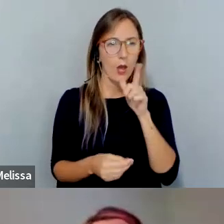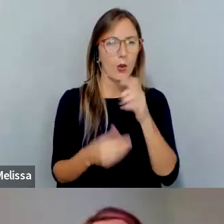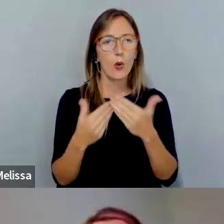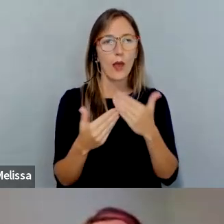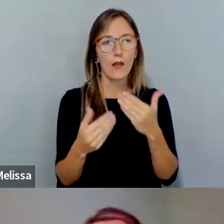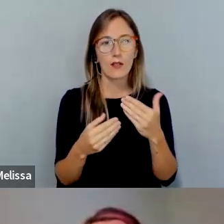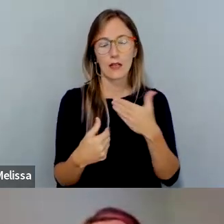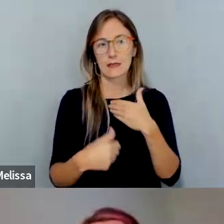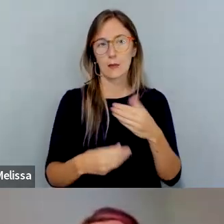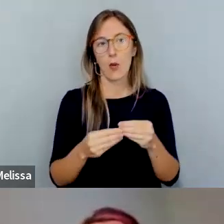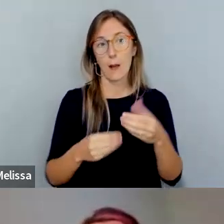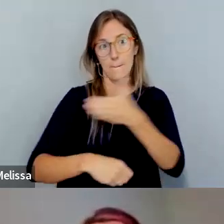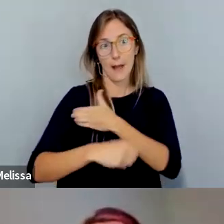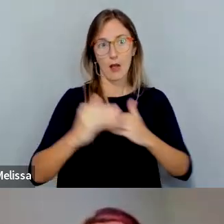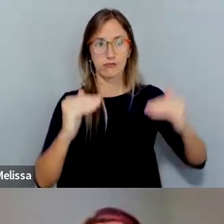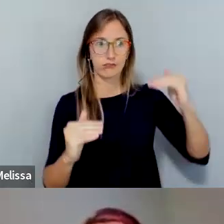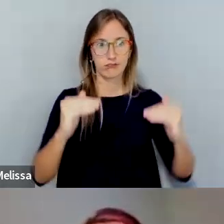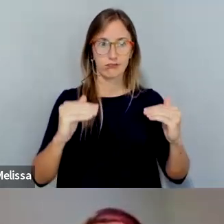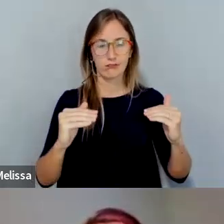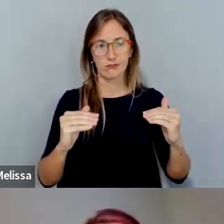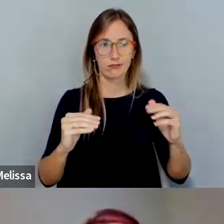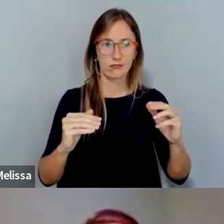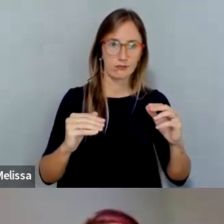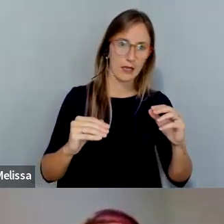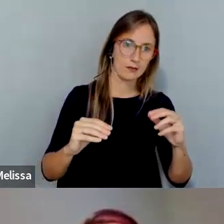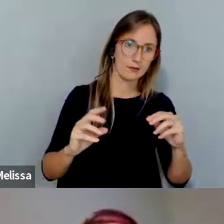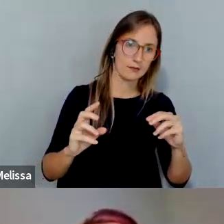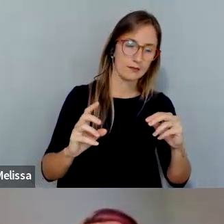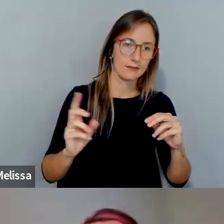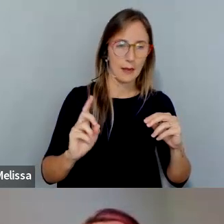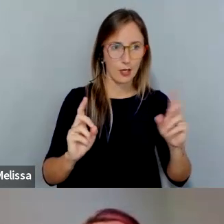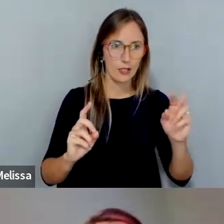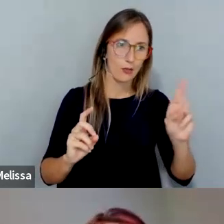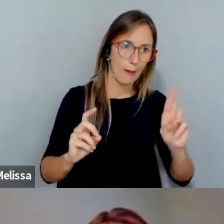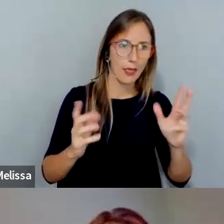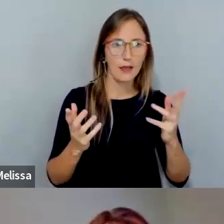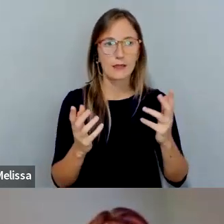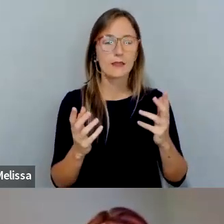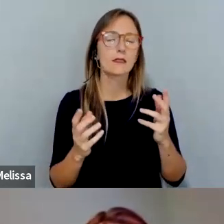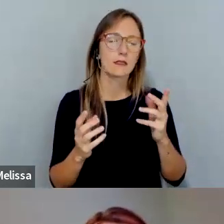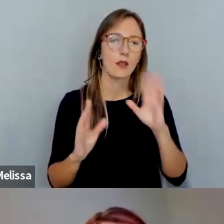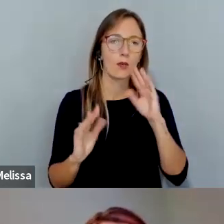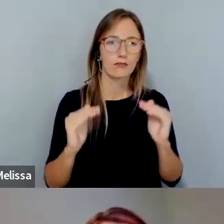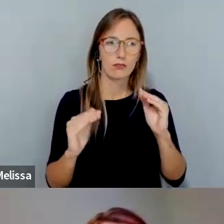appointed by the Senate, three people appointed by the house and the president has one appointment. Whoever is in power gets to pick who the